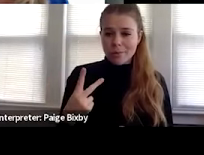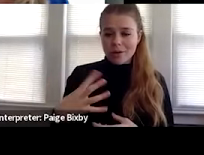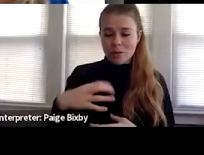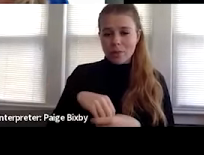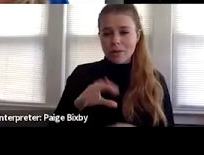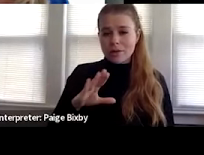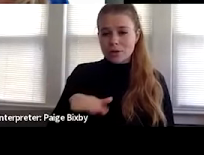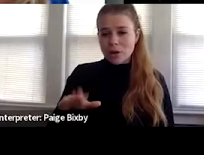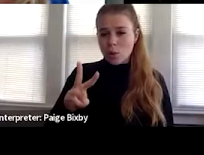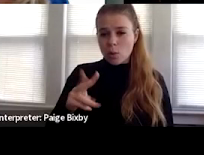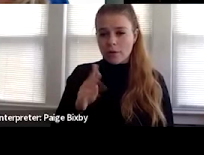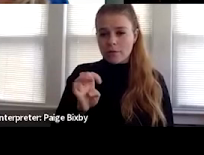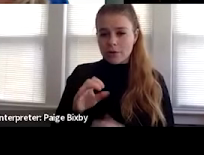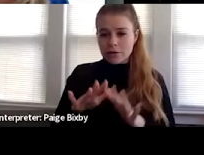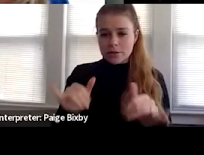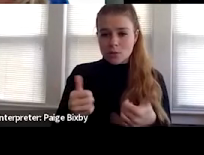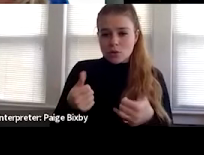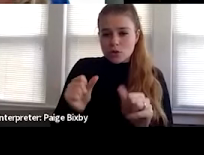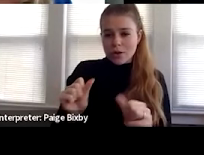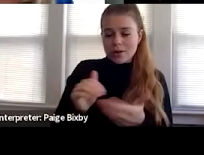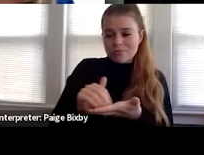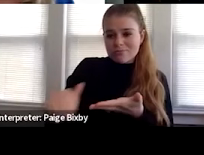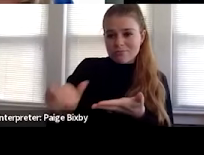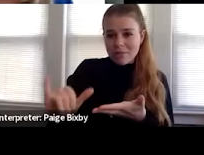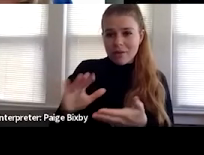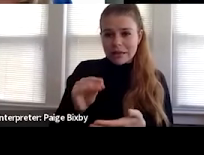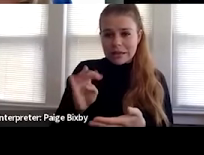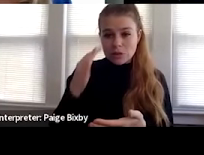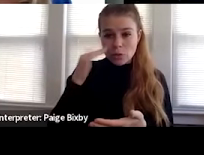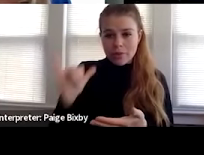and we're trying to get the case dismissed knowing that, then that's not really in the best interest of our families.